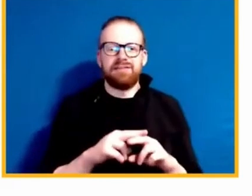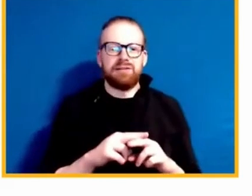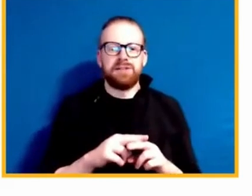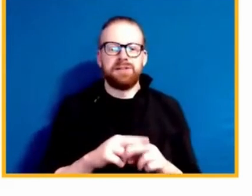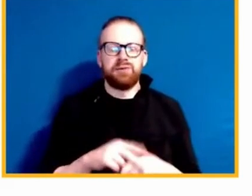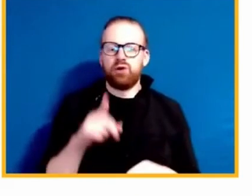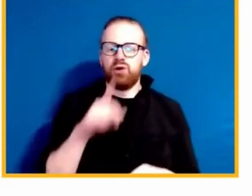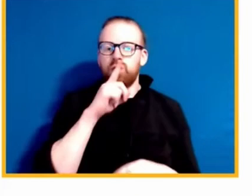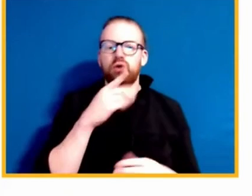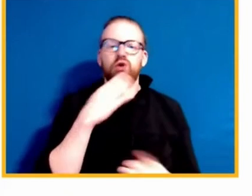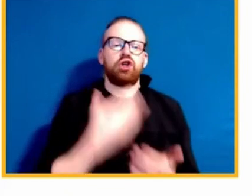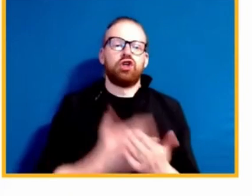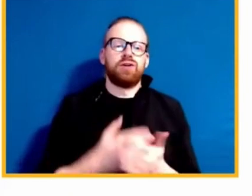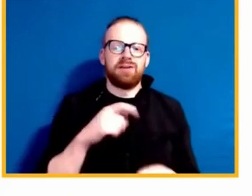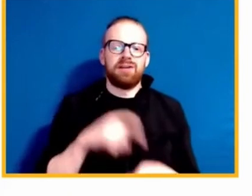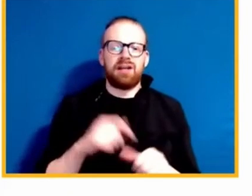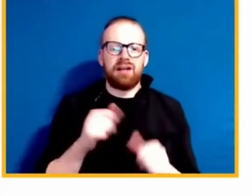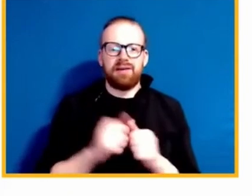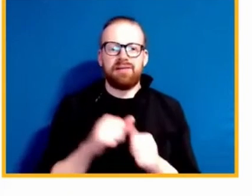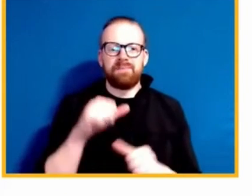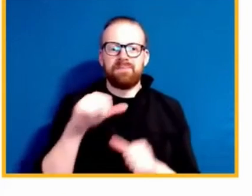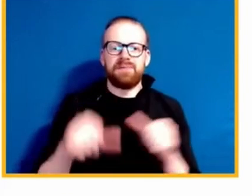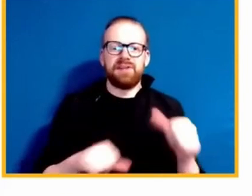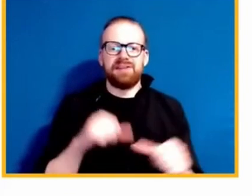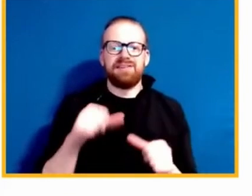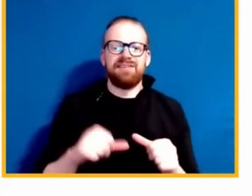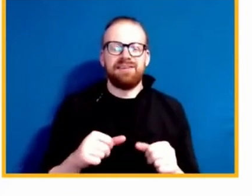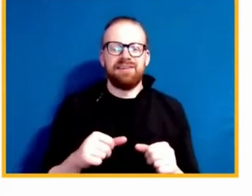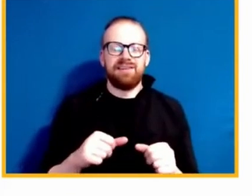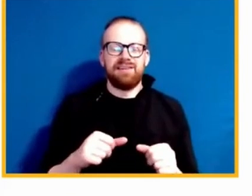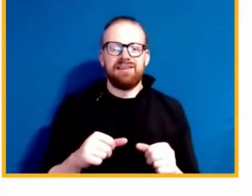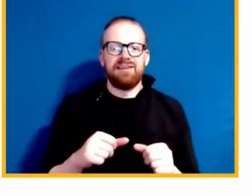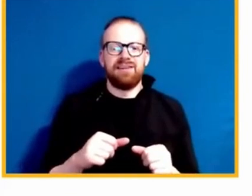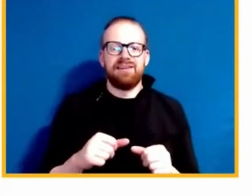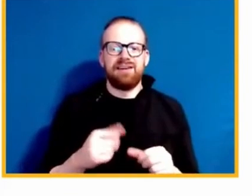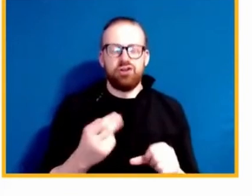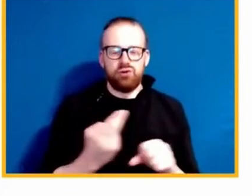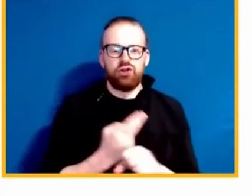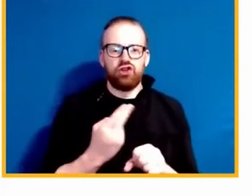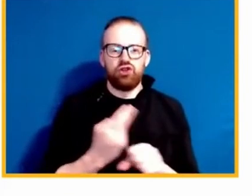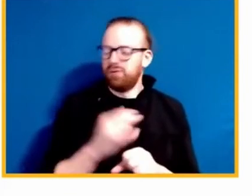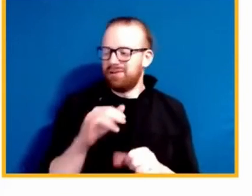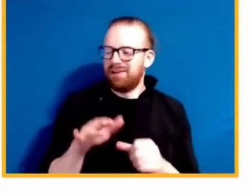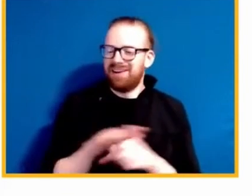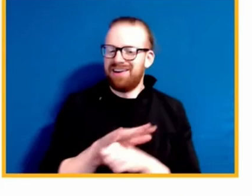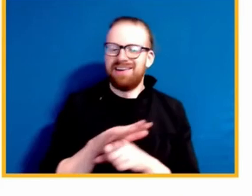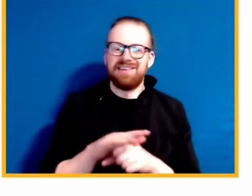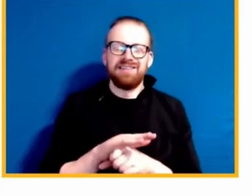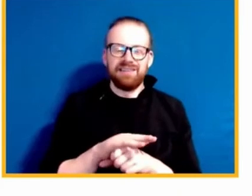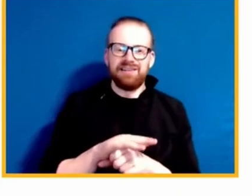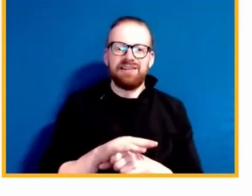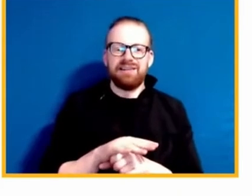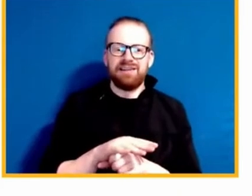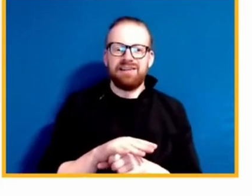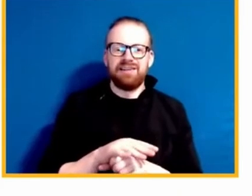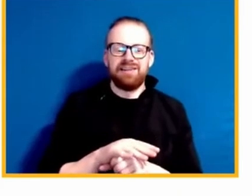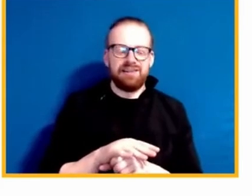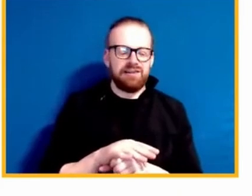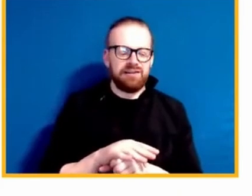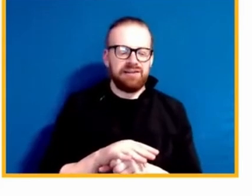you really had a good time with each other and, just even making use of the prop in the area. Just having fun with it and honestly at the end of the day